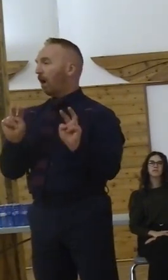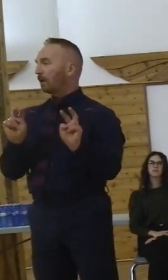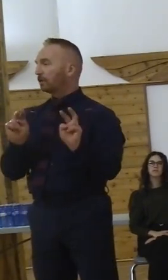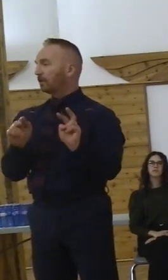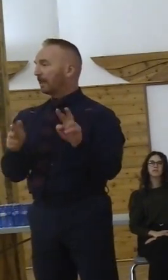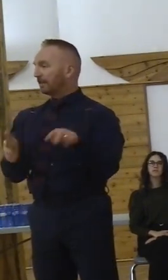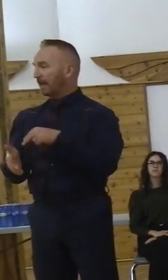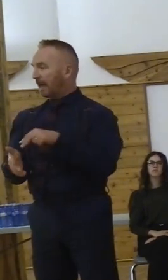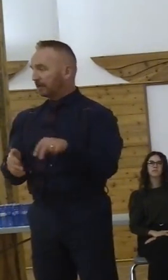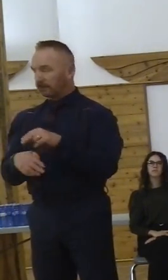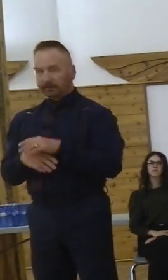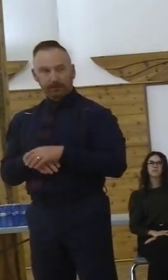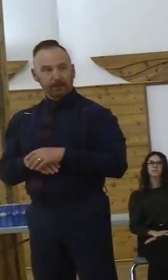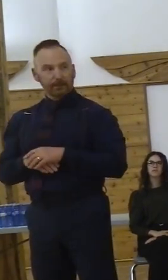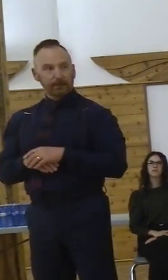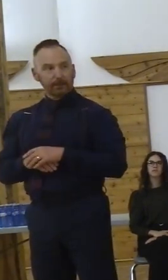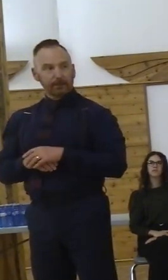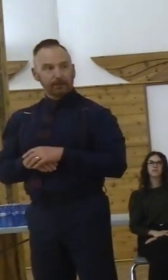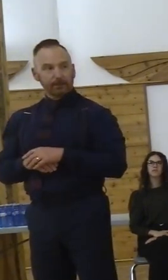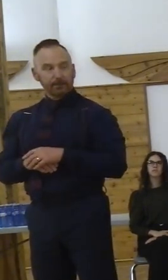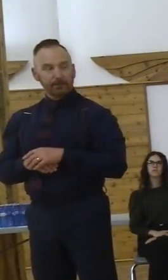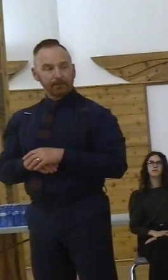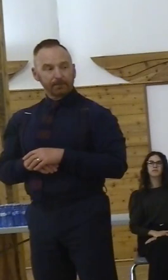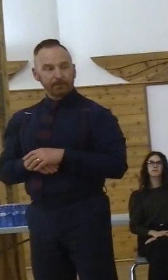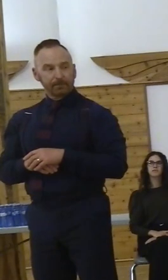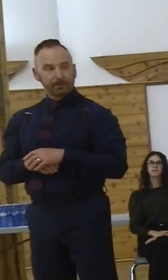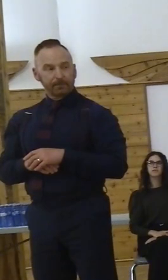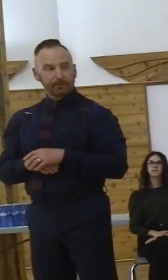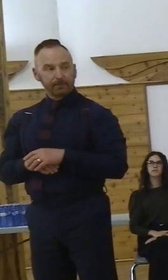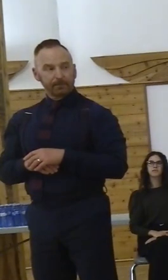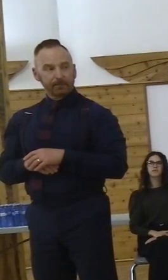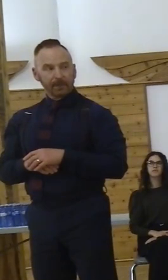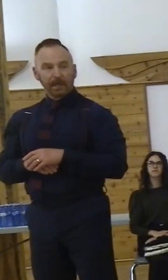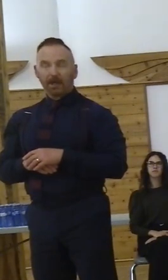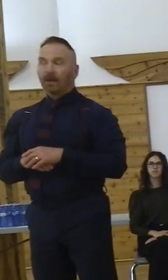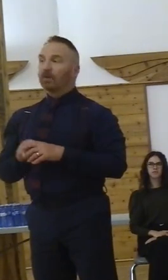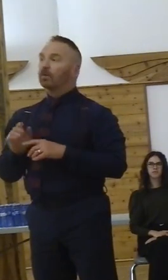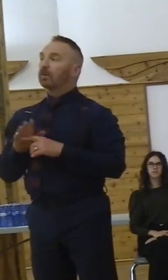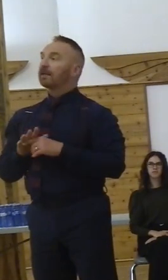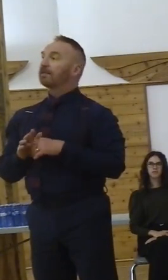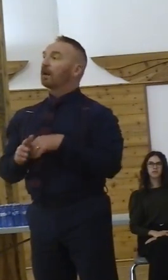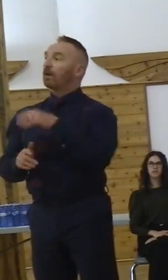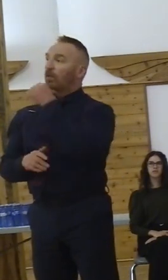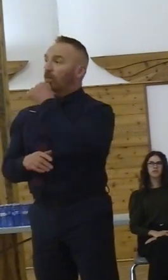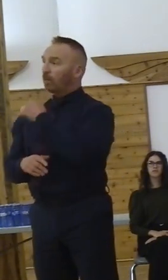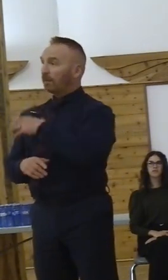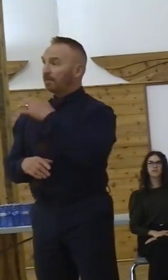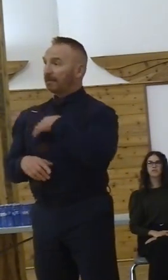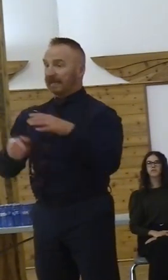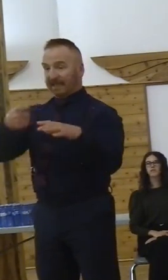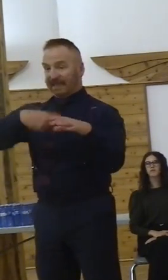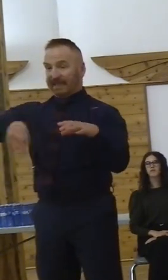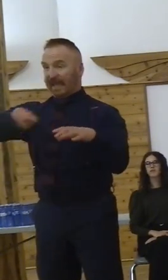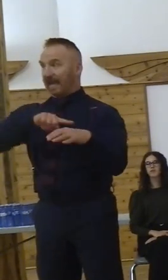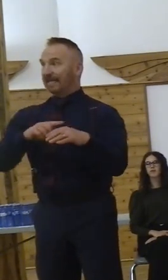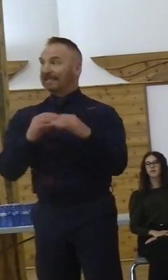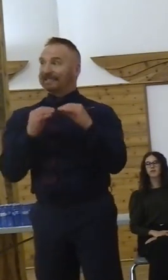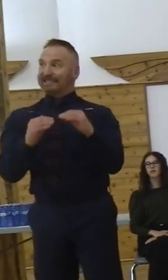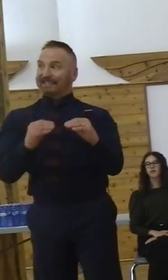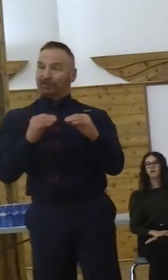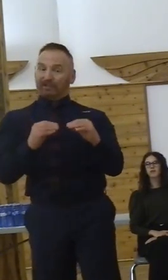But with that, with teaching these women how to dance, they picked up this granddaughter